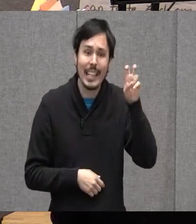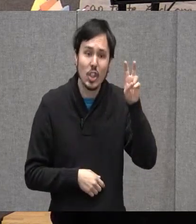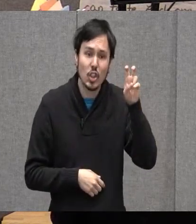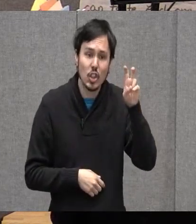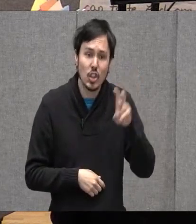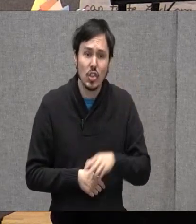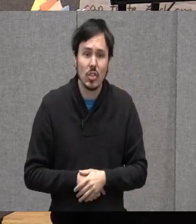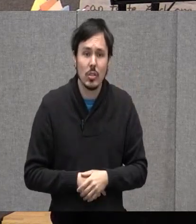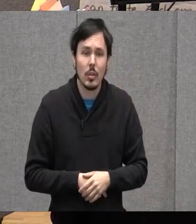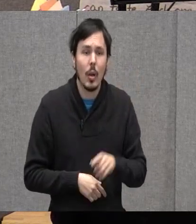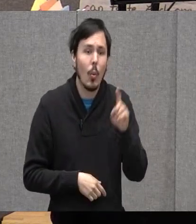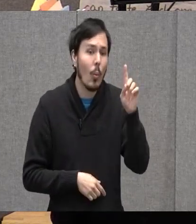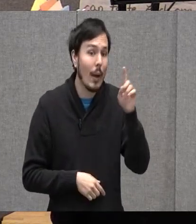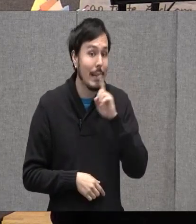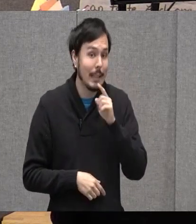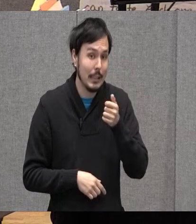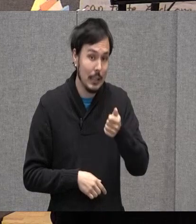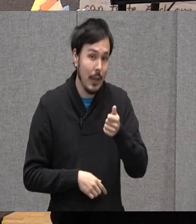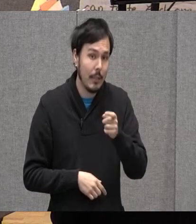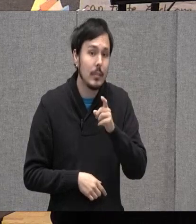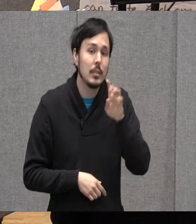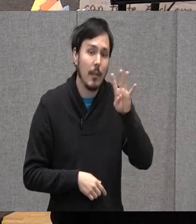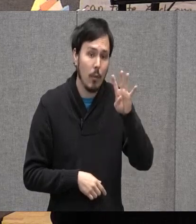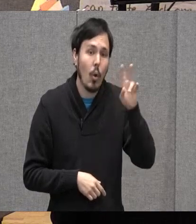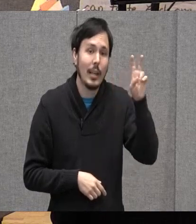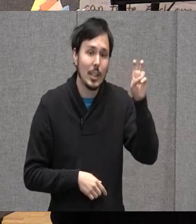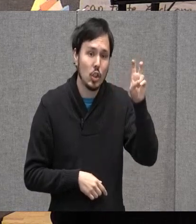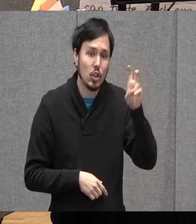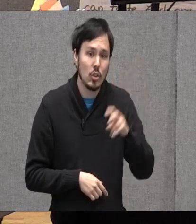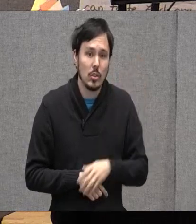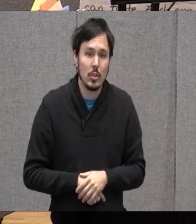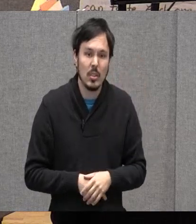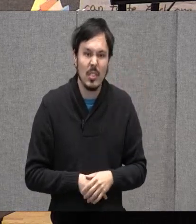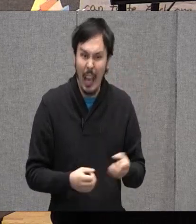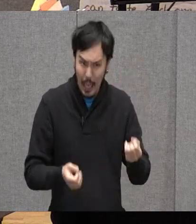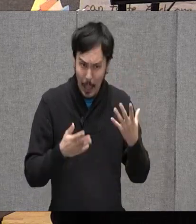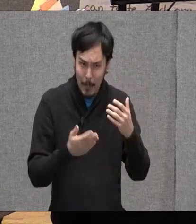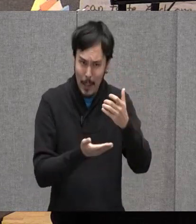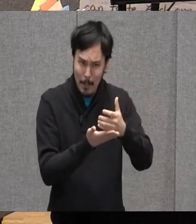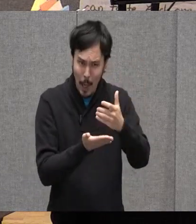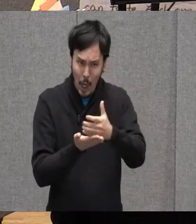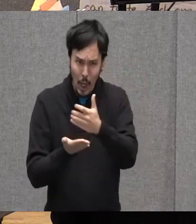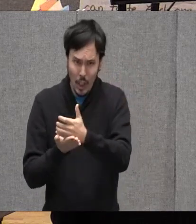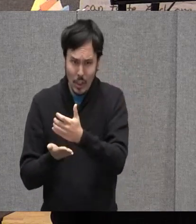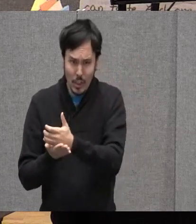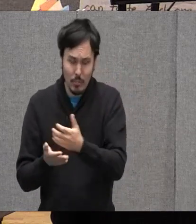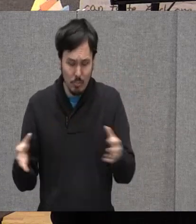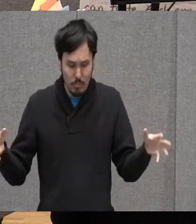One of these is four inches. And we know we have 12 pots. That's important information.